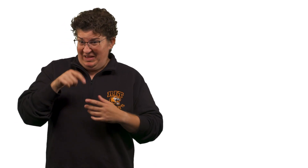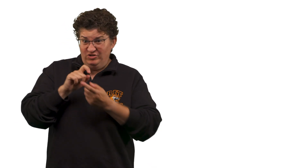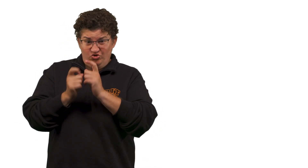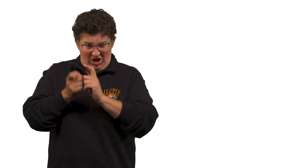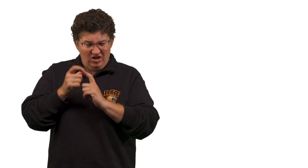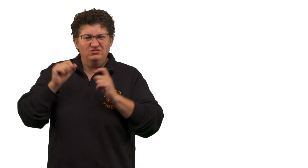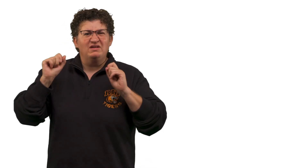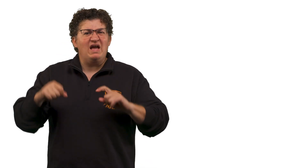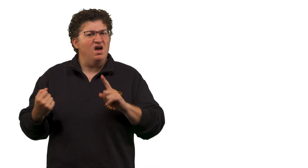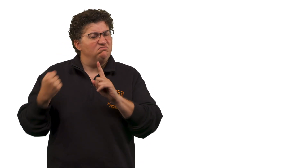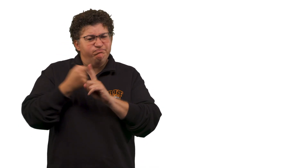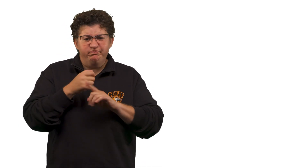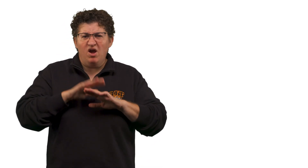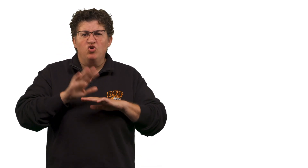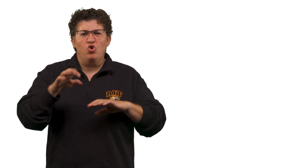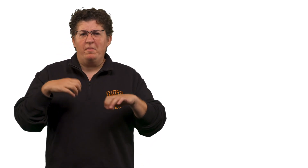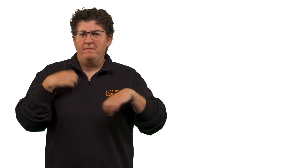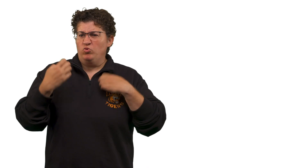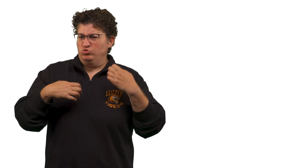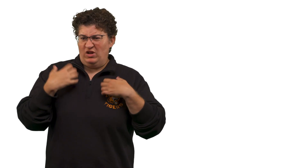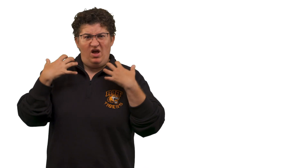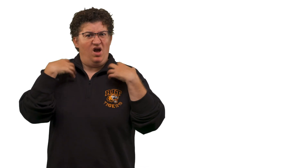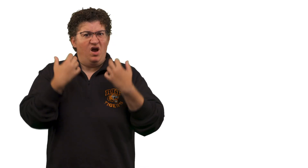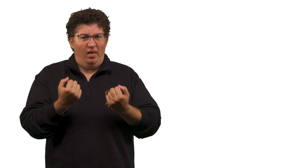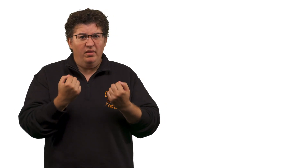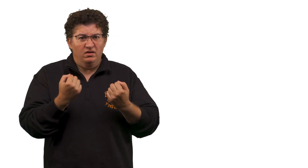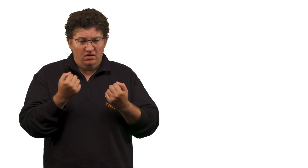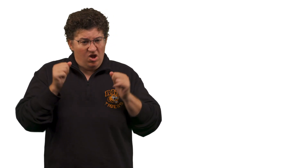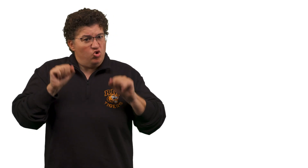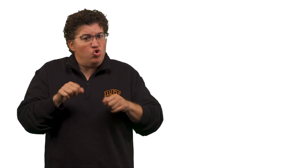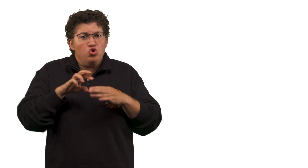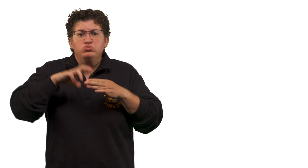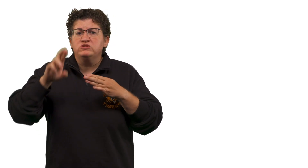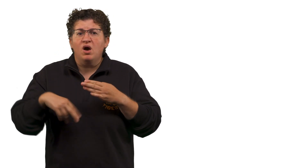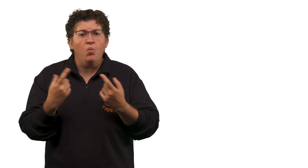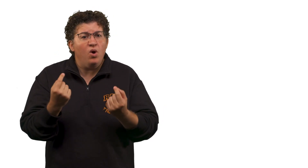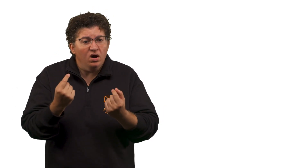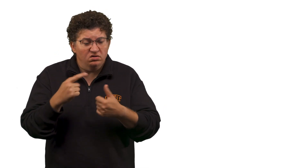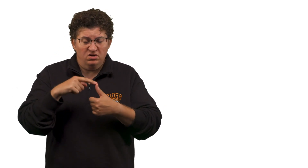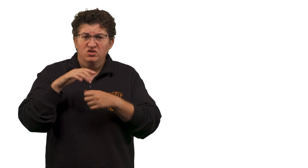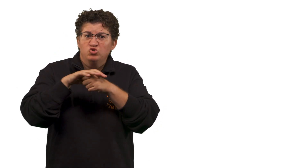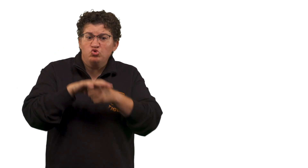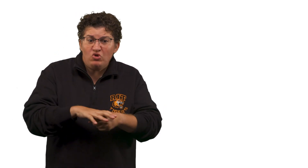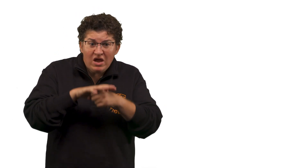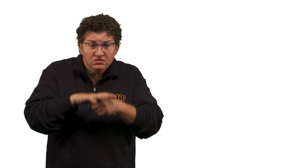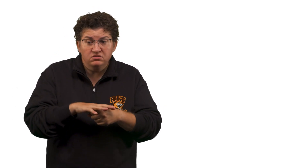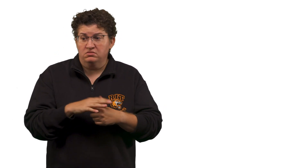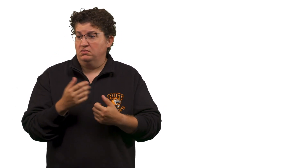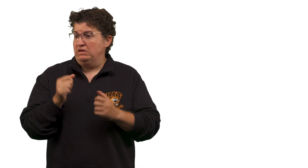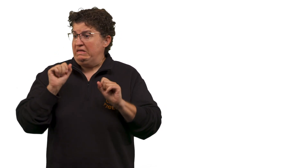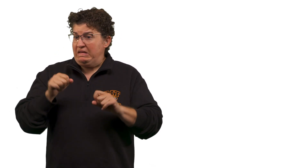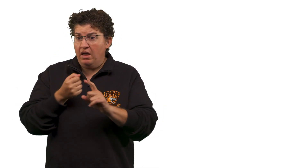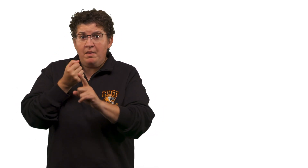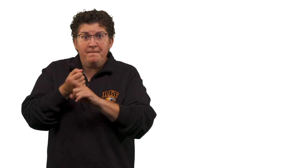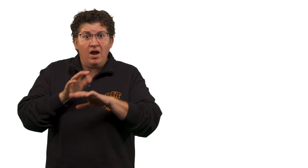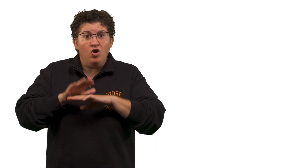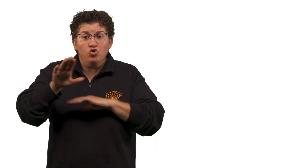These changes can take a toll on your emotional well-being and may result in stress, an impact